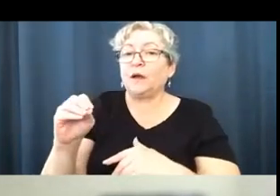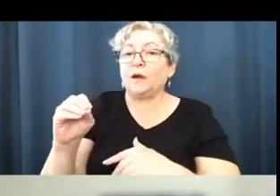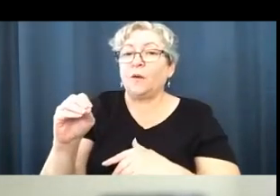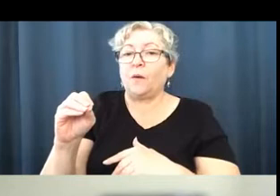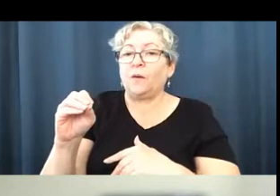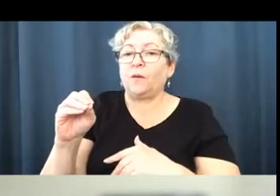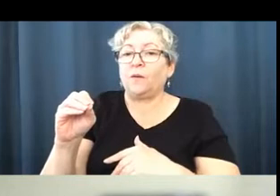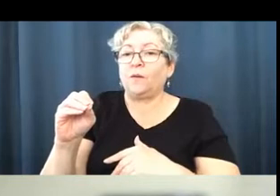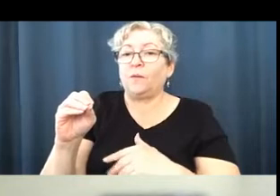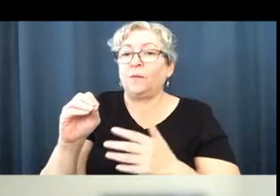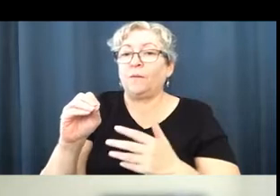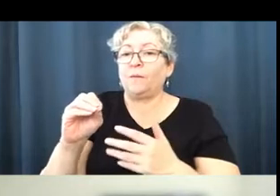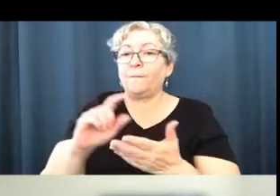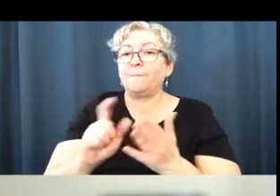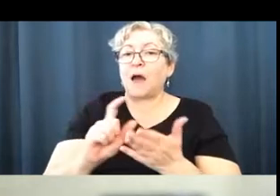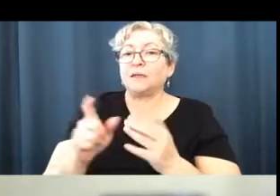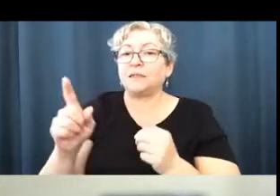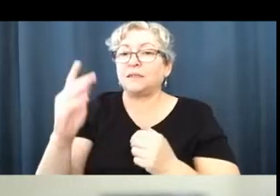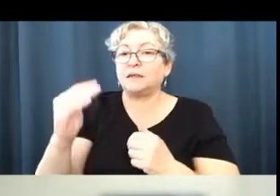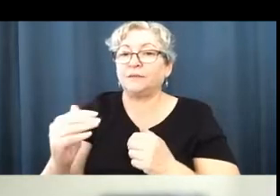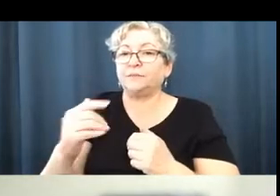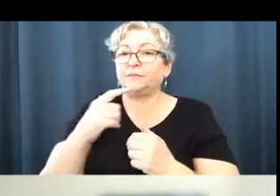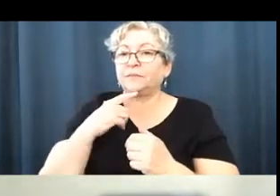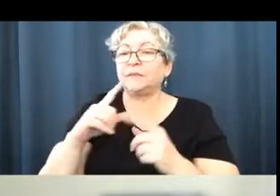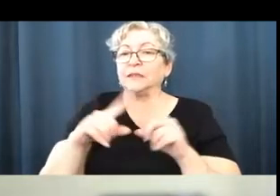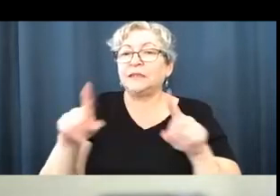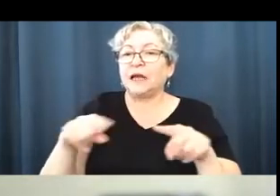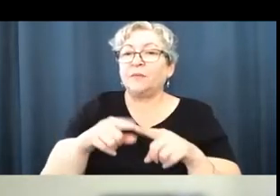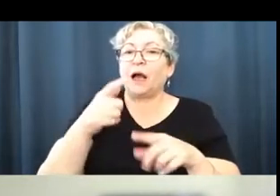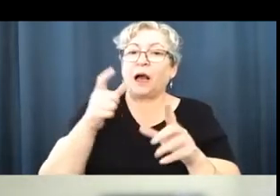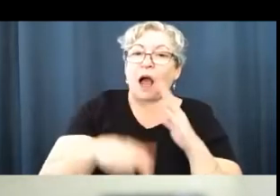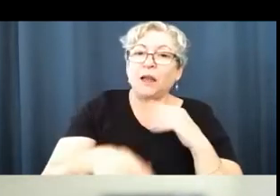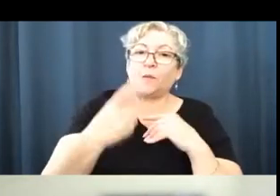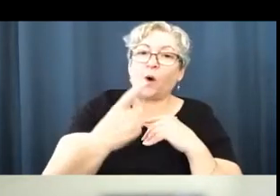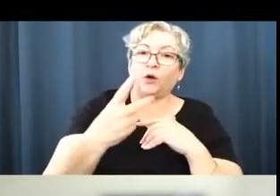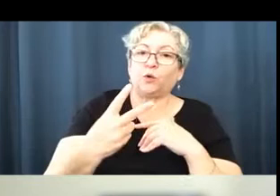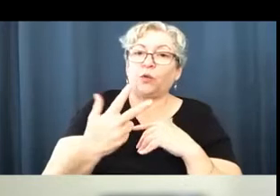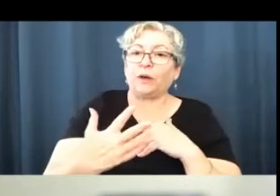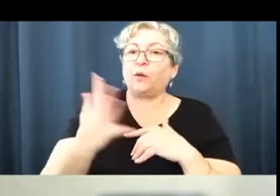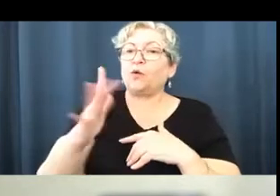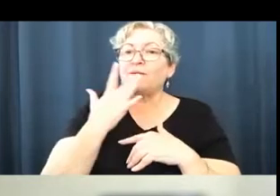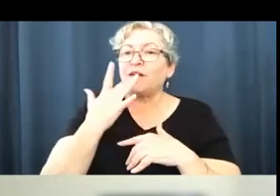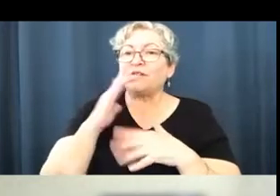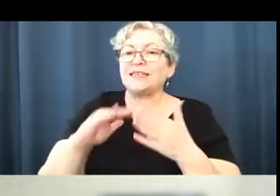[Narrator] Blank, table with three rows and four. Columns, row one column one through. Which is your favorite city park?